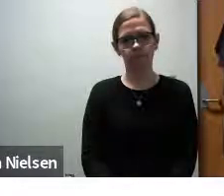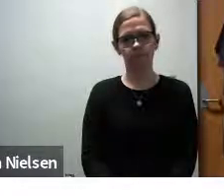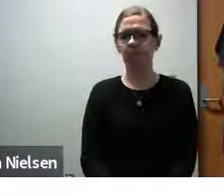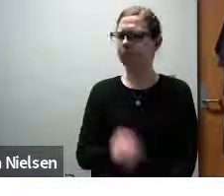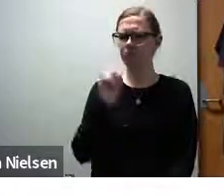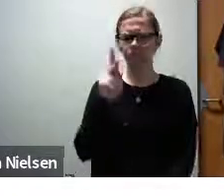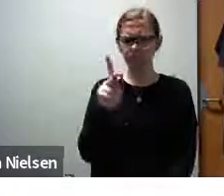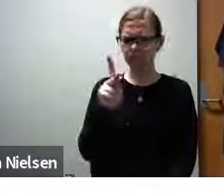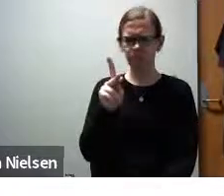It's not a problem. I promise.